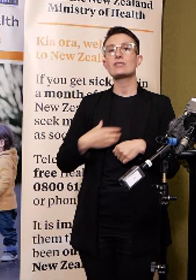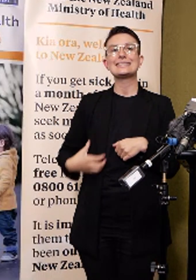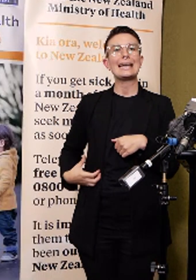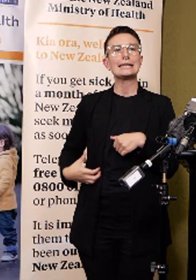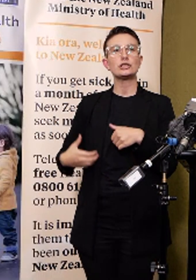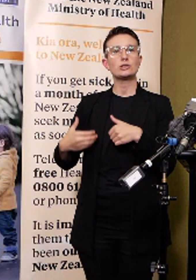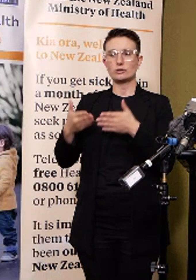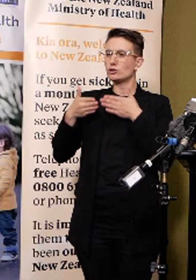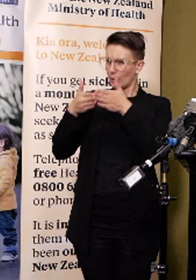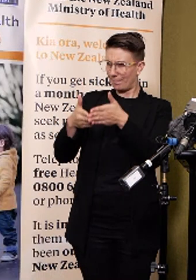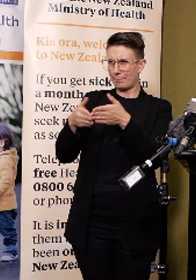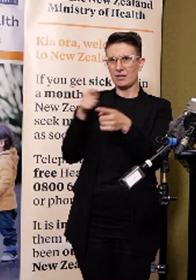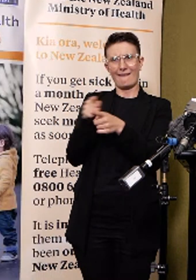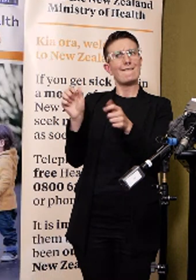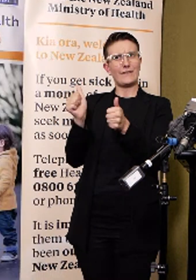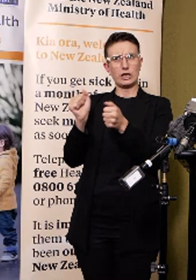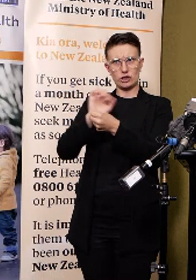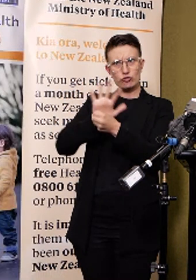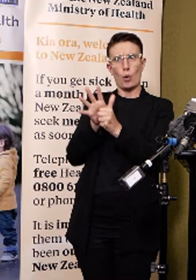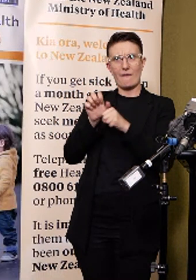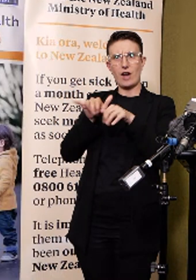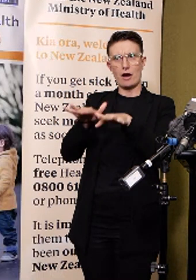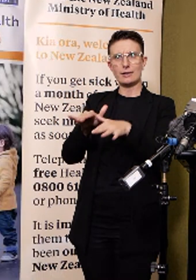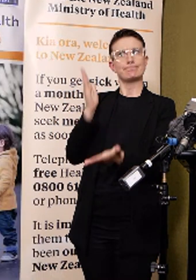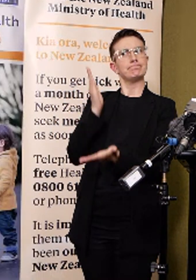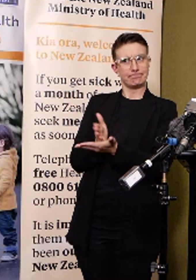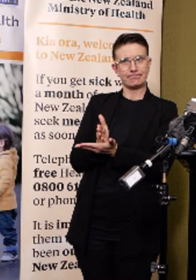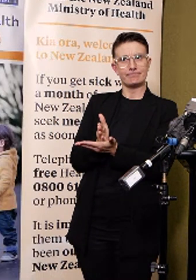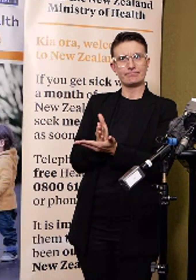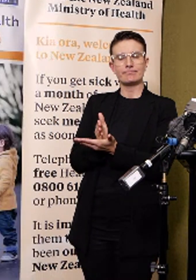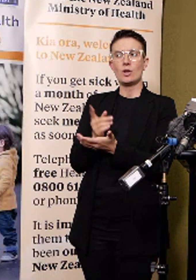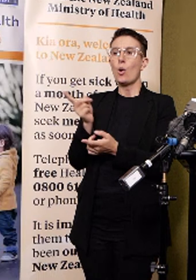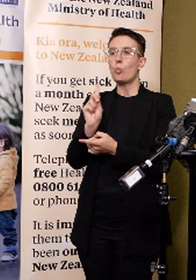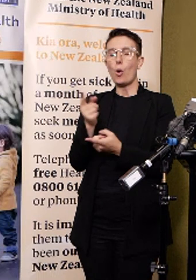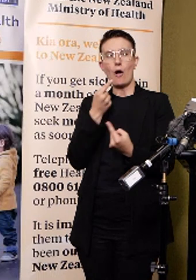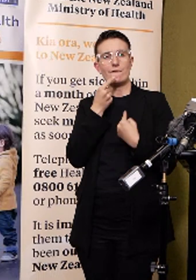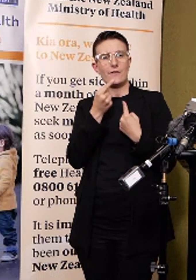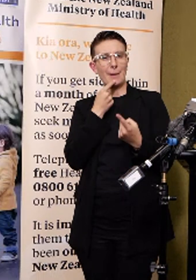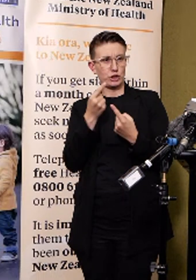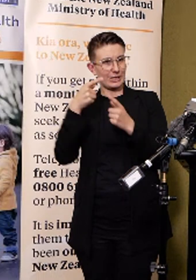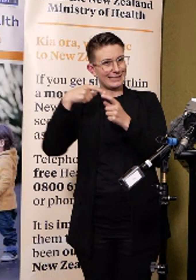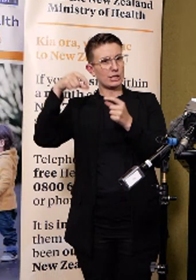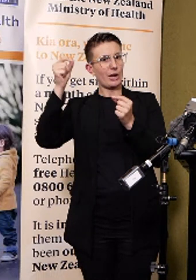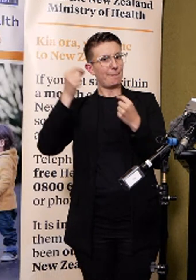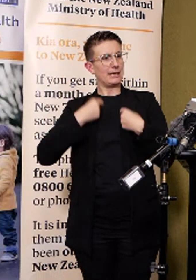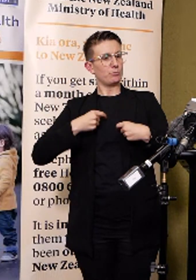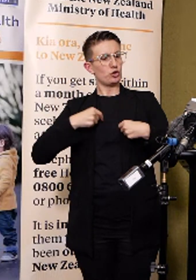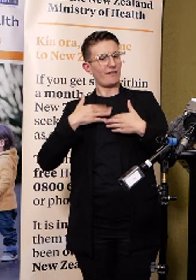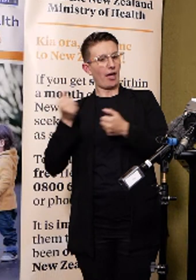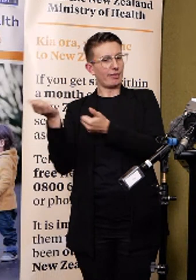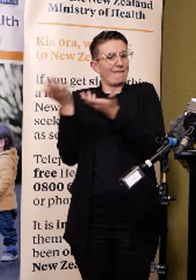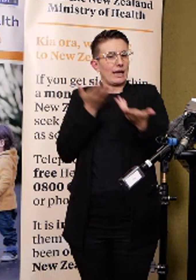is the ministry actually getting from the Japanese Ministry of Health on how those people are doing